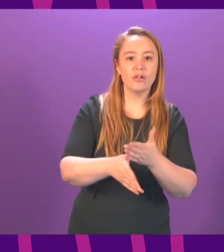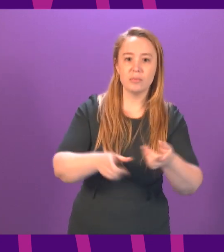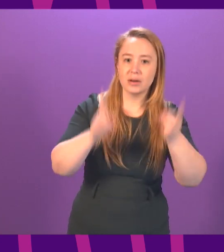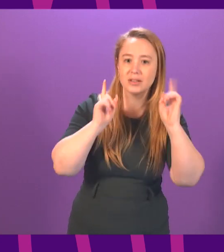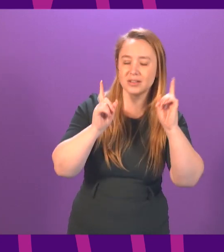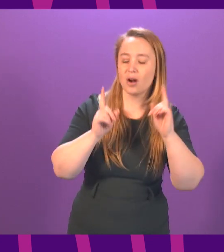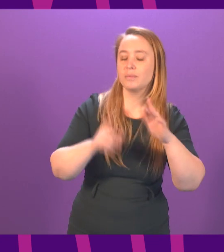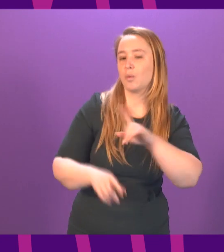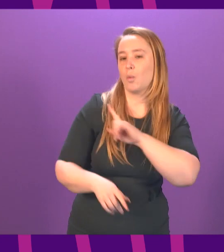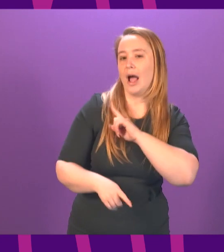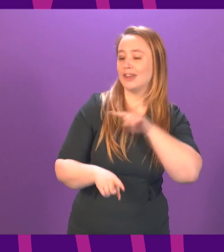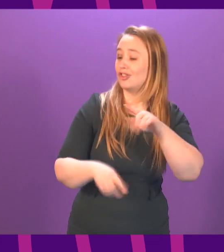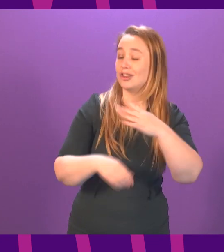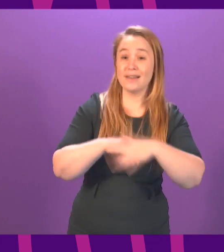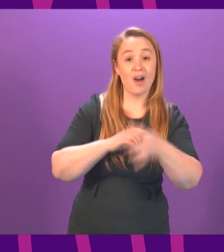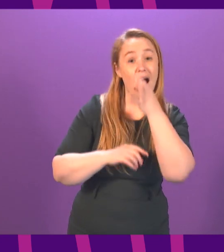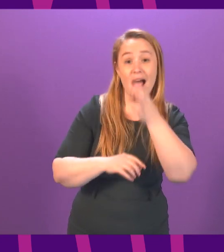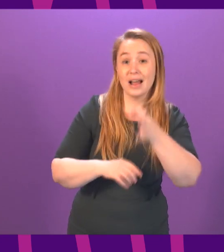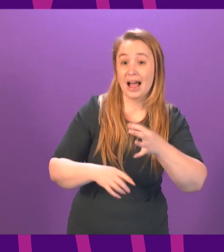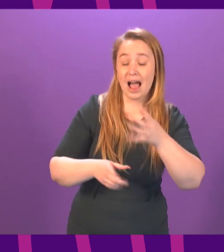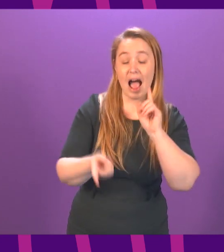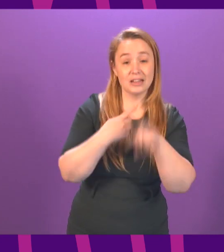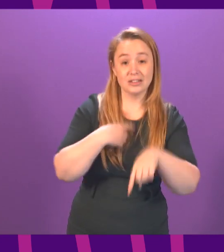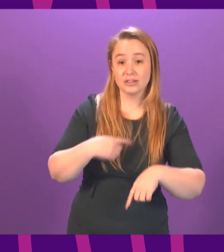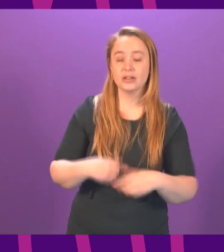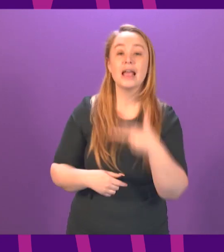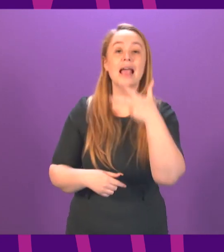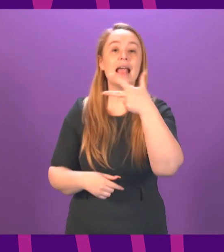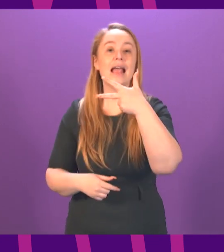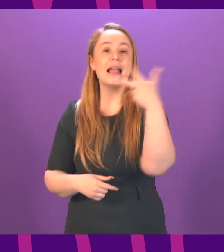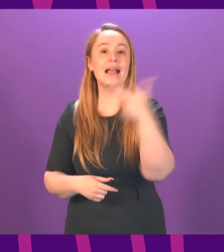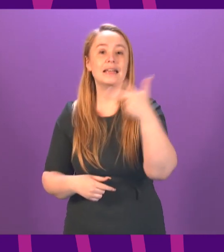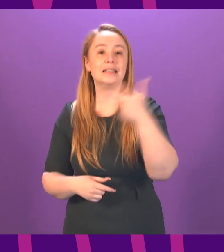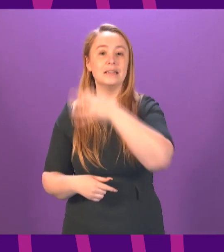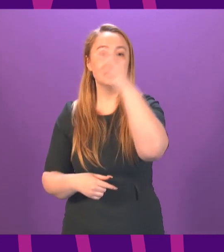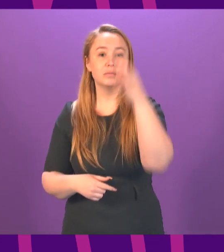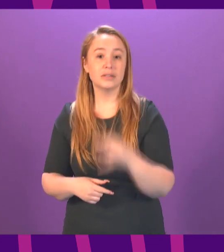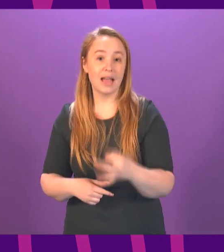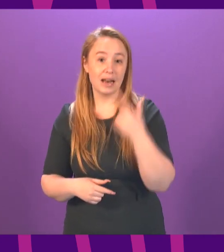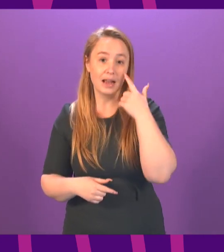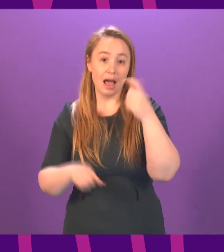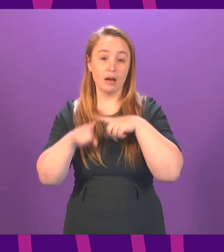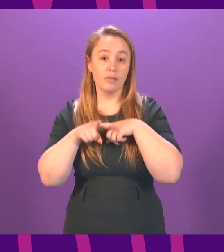Only 18 per cent of people in Scotland are able to follow self-isolation rules,